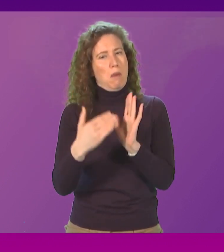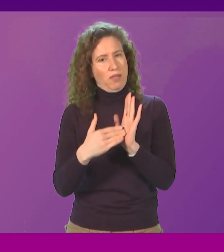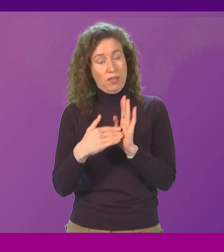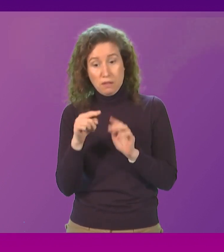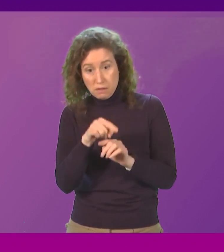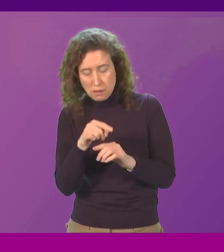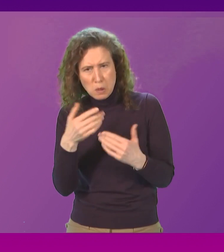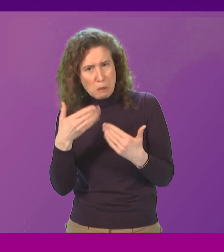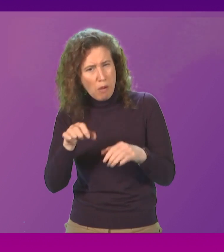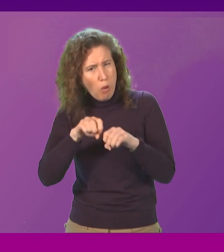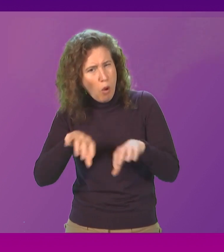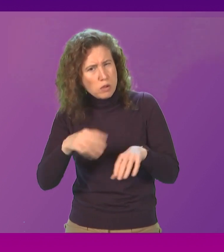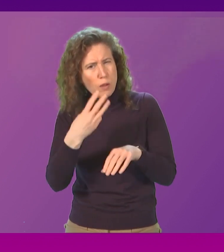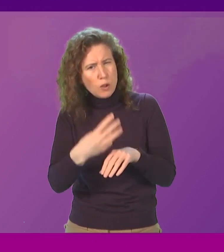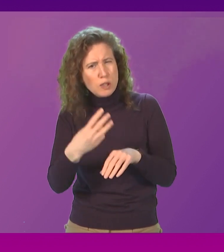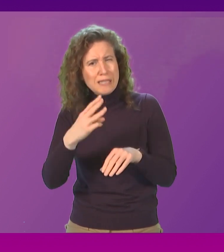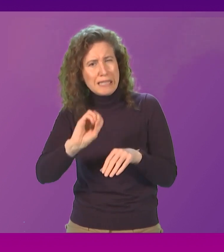lost 30,000 members, said this: